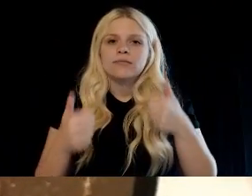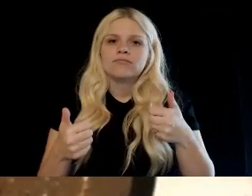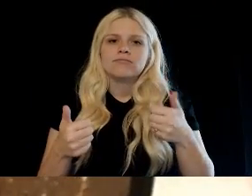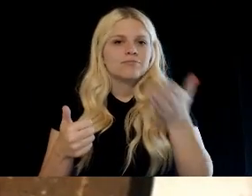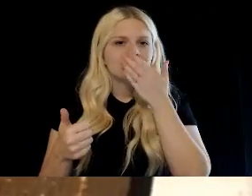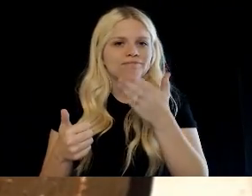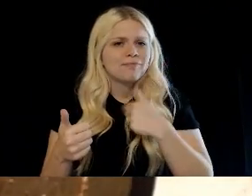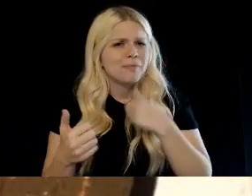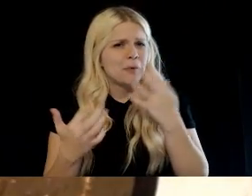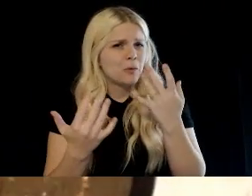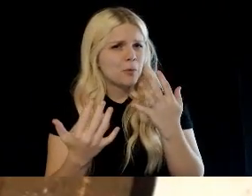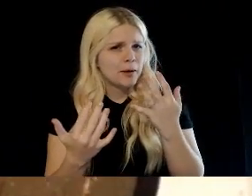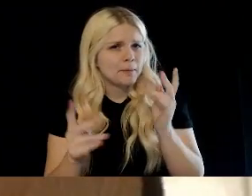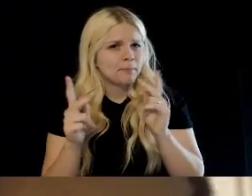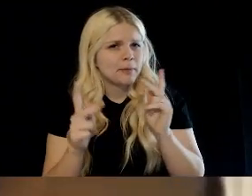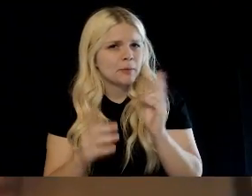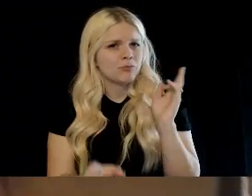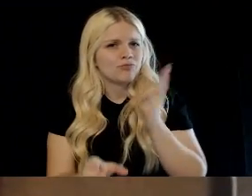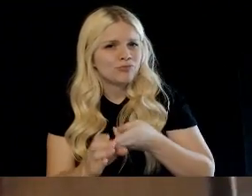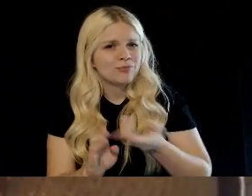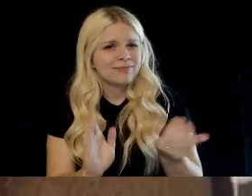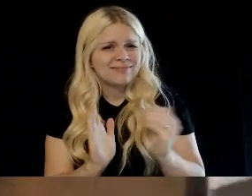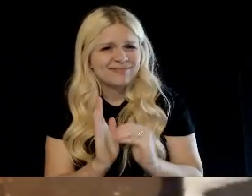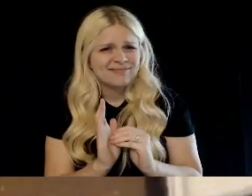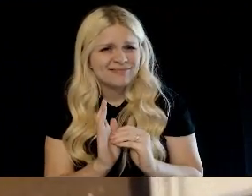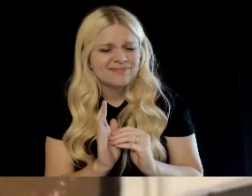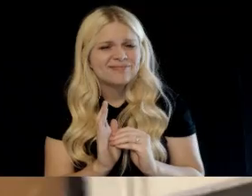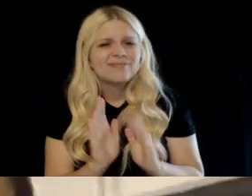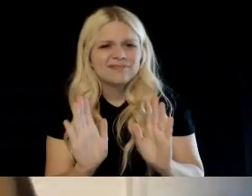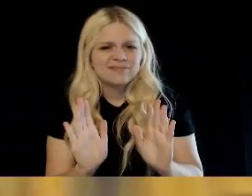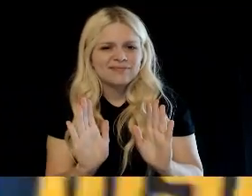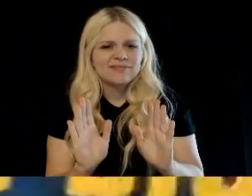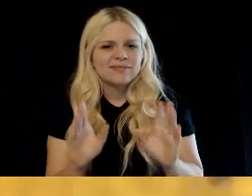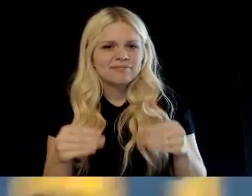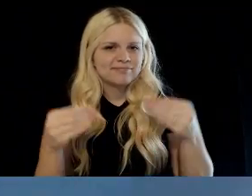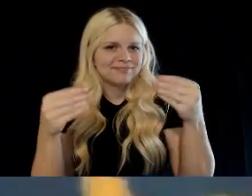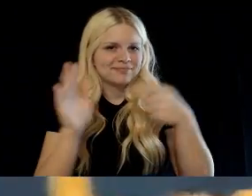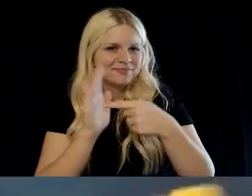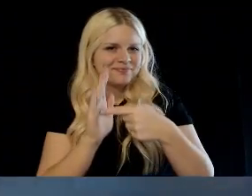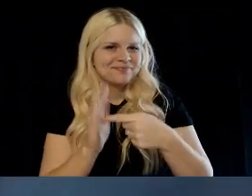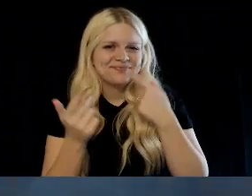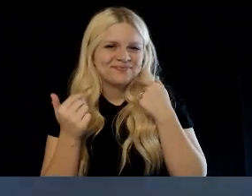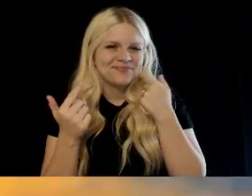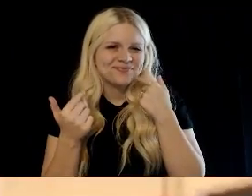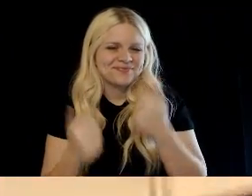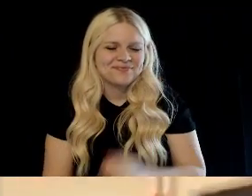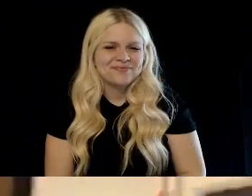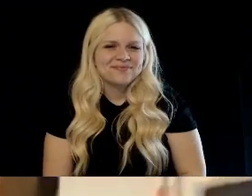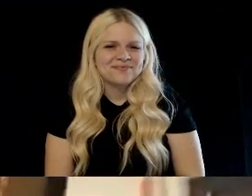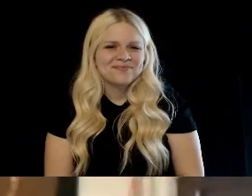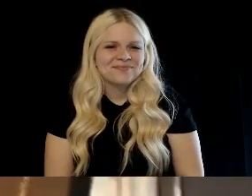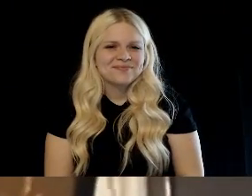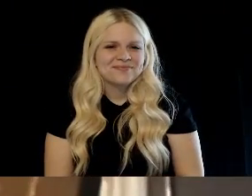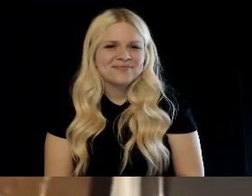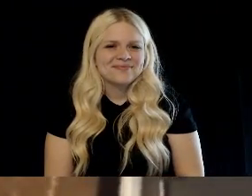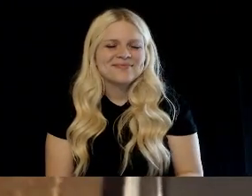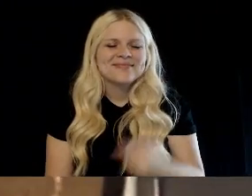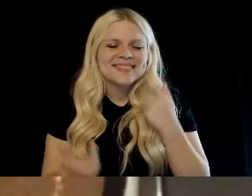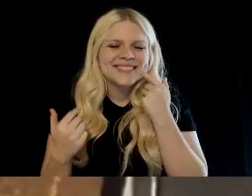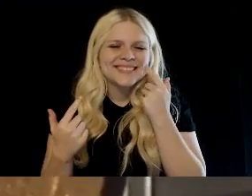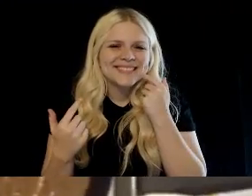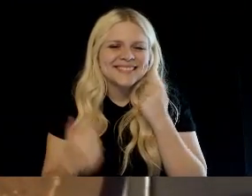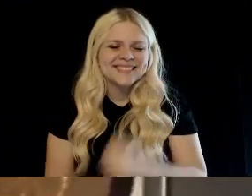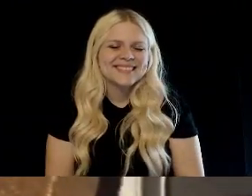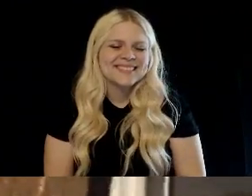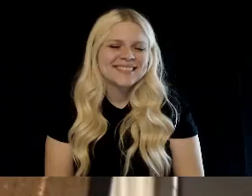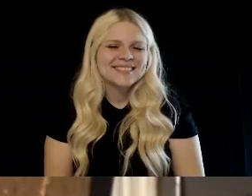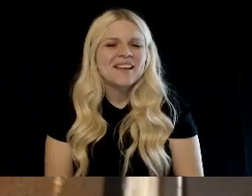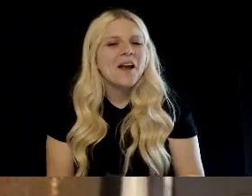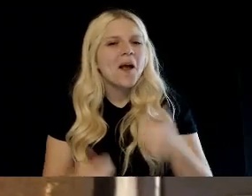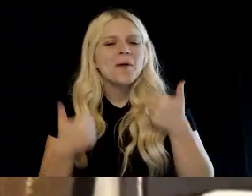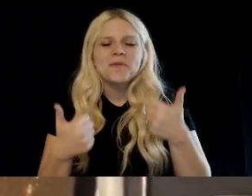we get all of our viewers back. I'll hold this up in front. There we go! I'm gonna